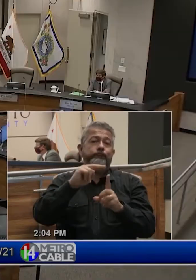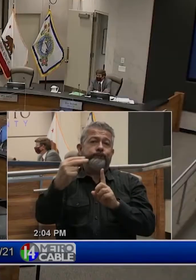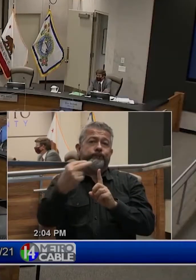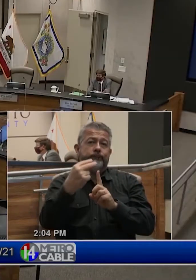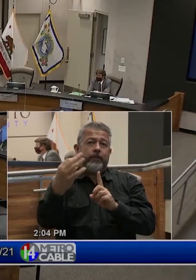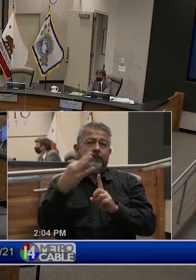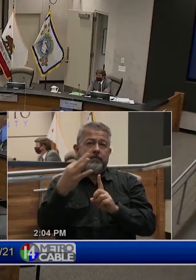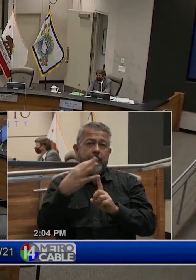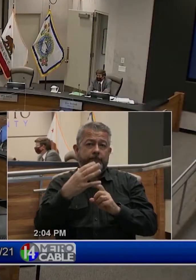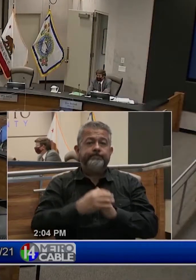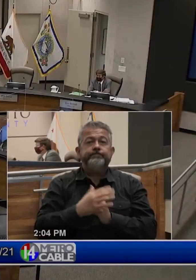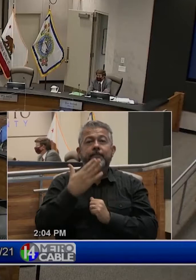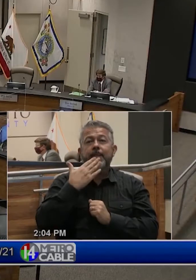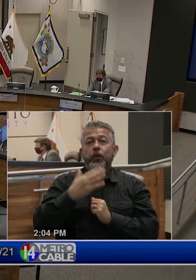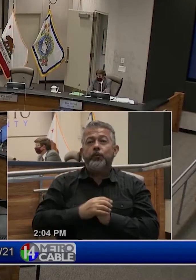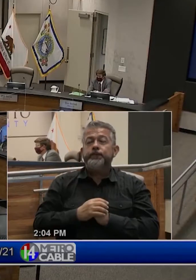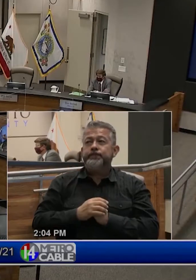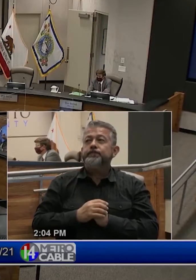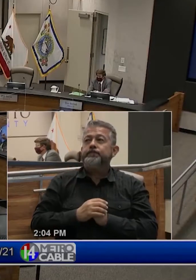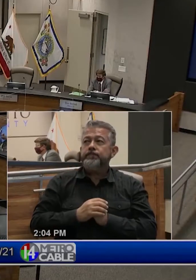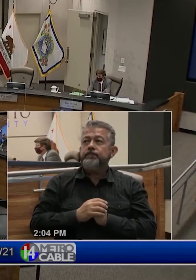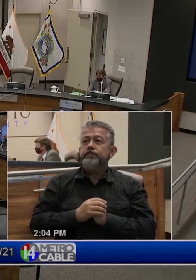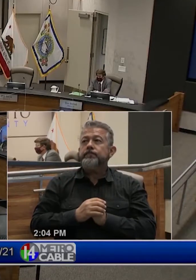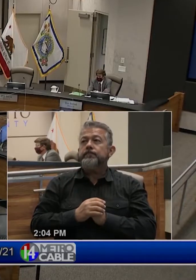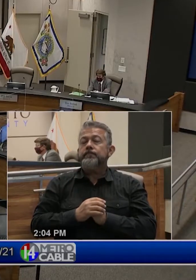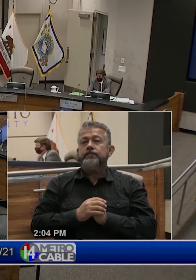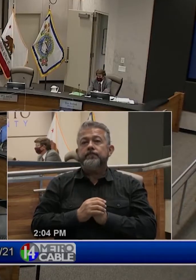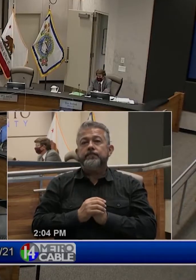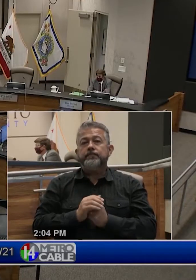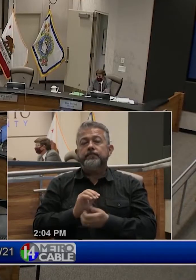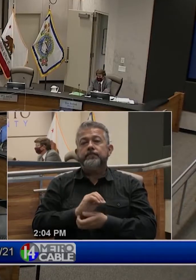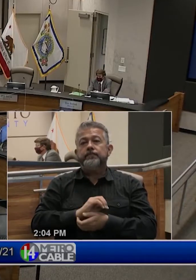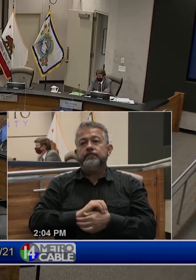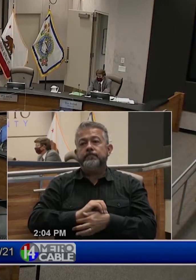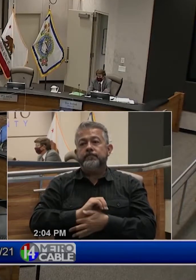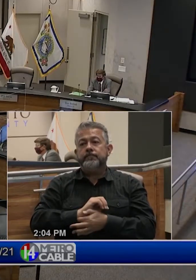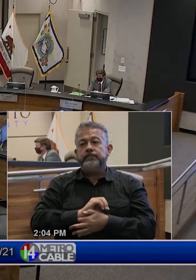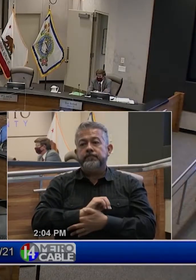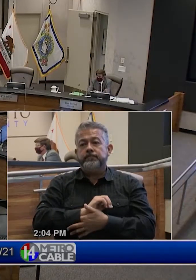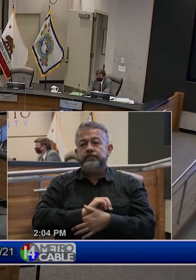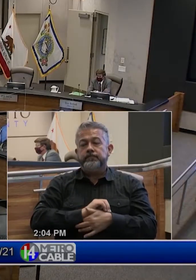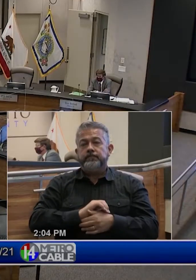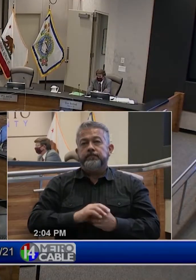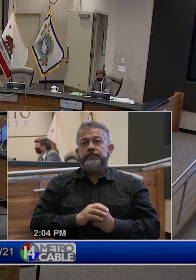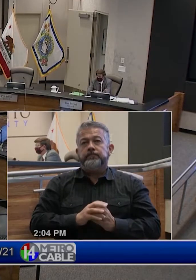PROCESS. >> WITH THAT, I'LL HAND IT BACK WITH THAT, I'LL HAND IT BACK OVER TO KIM MACA.